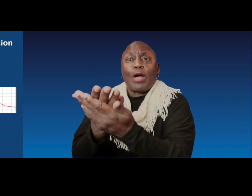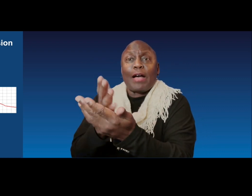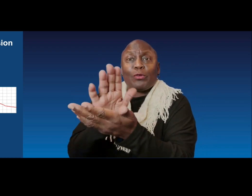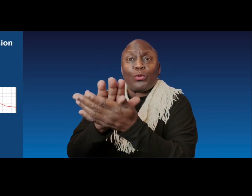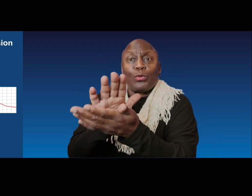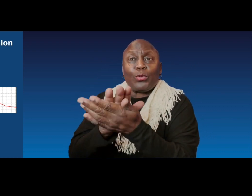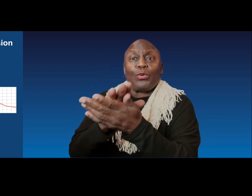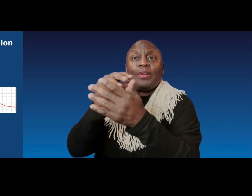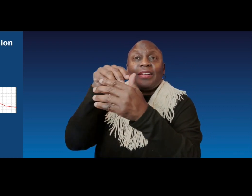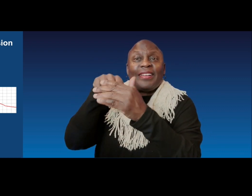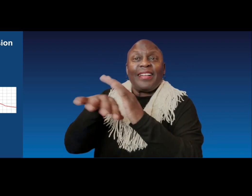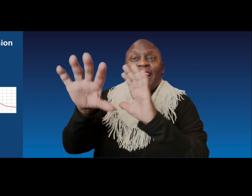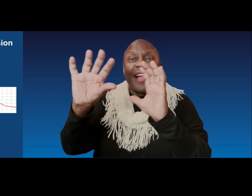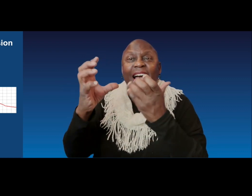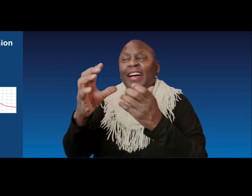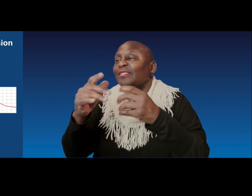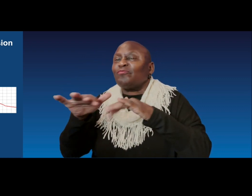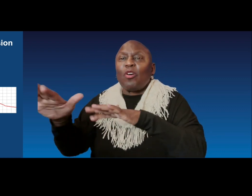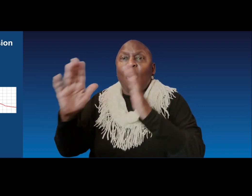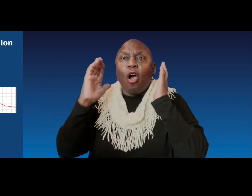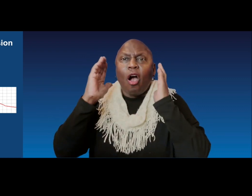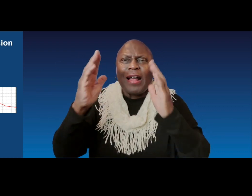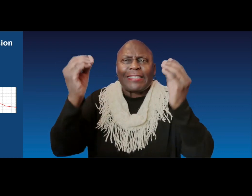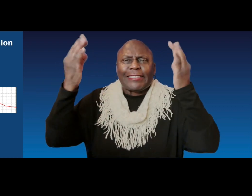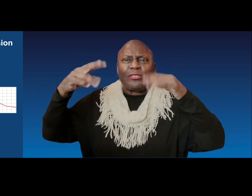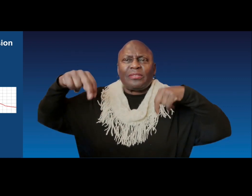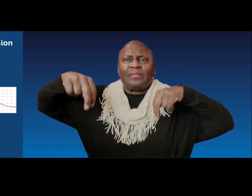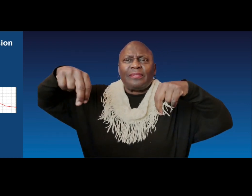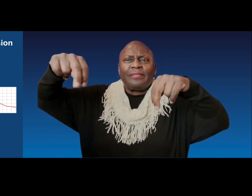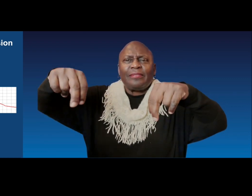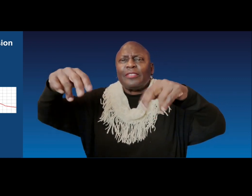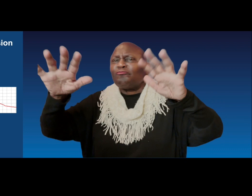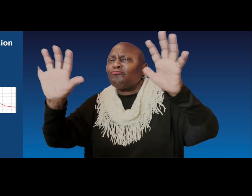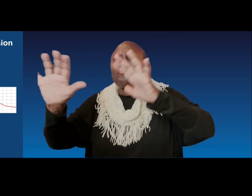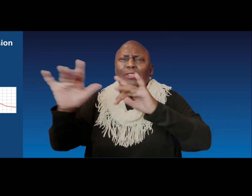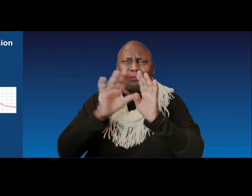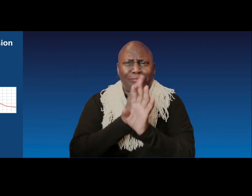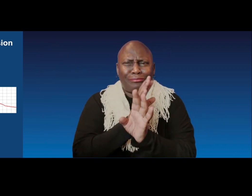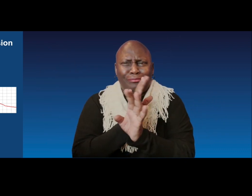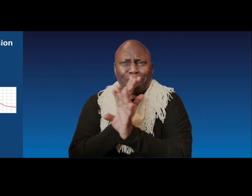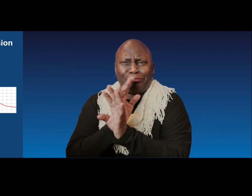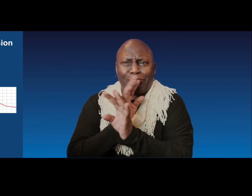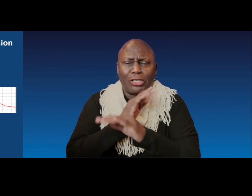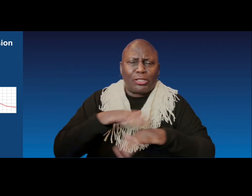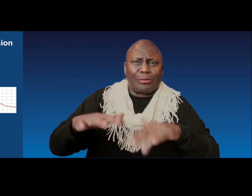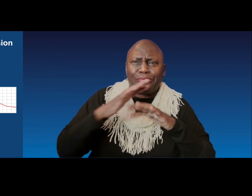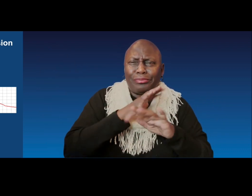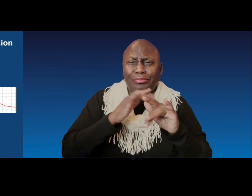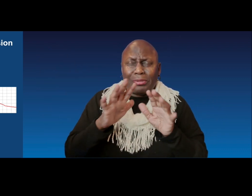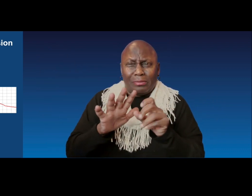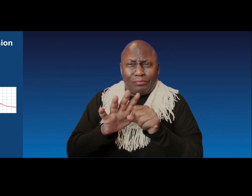because the students and the driver would talk. Sound was all around him all the time feeding him. And then when he got to school,